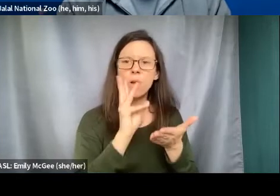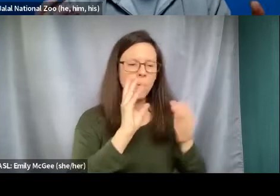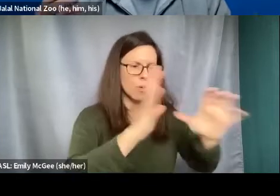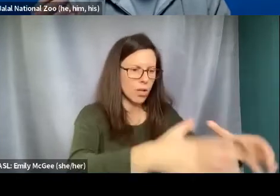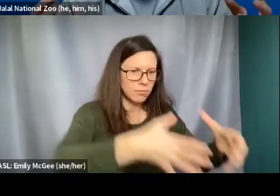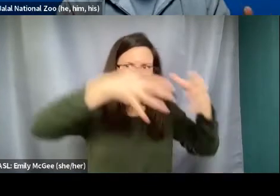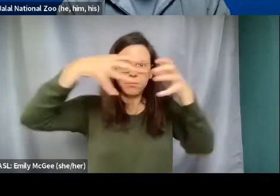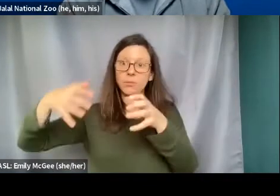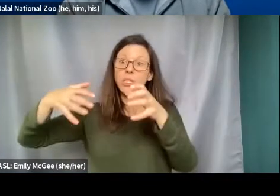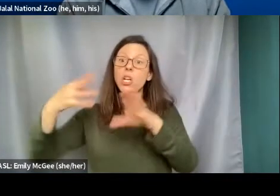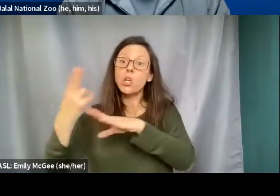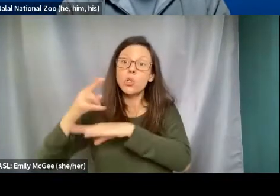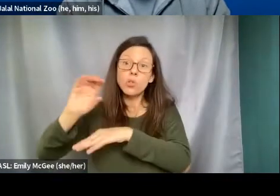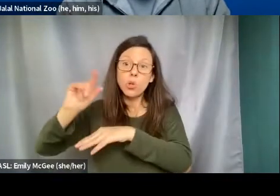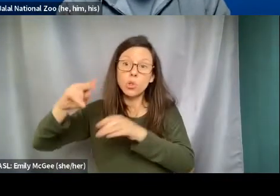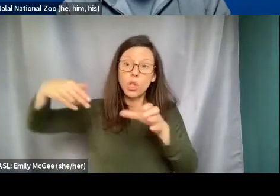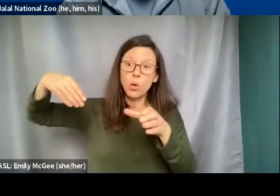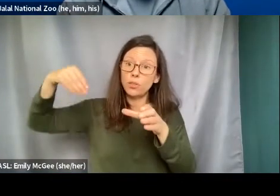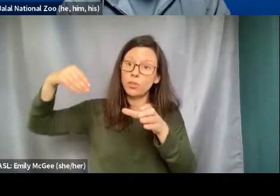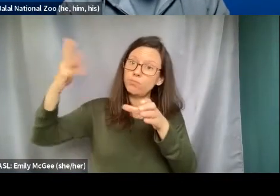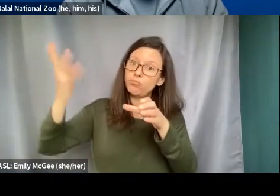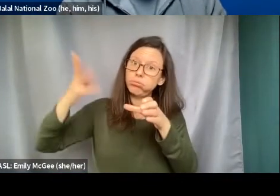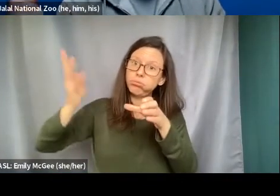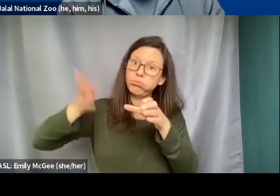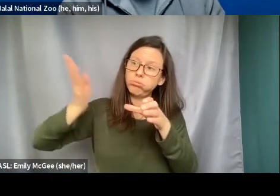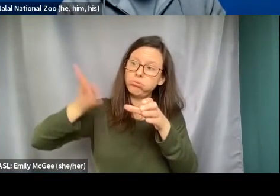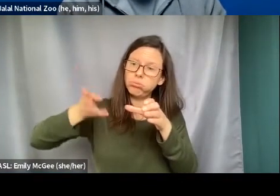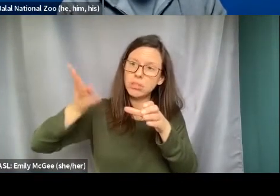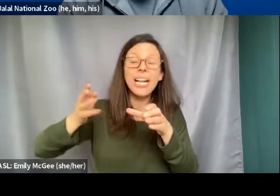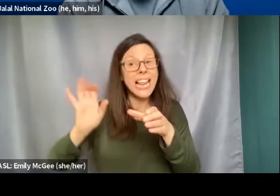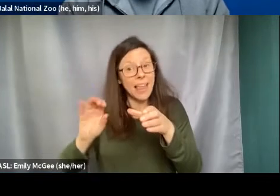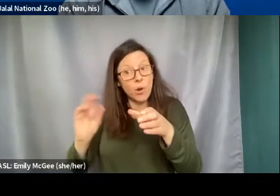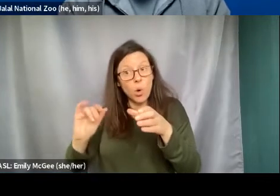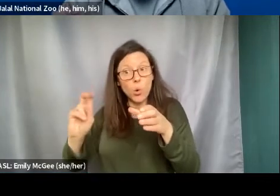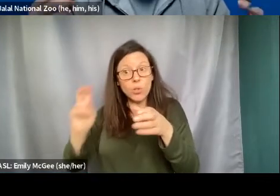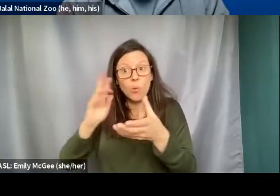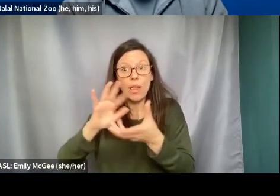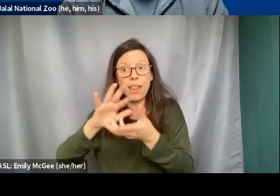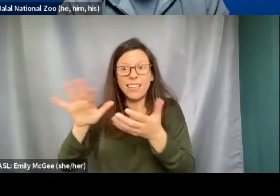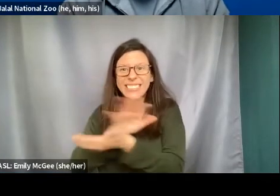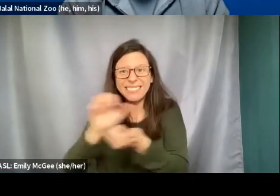and then when it's done doing that we take out all the ozone again by just agitating it.